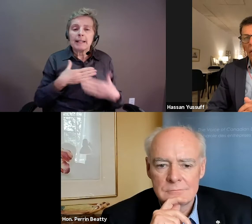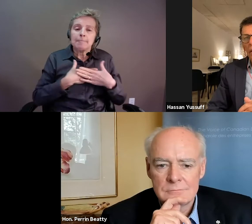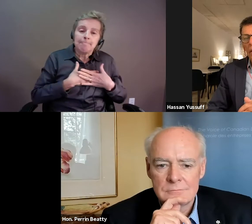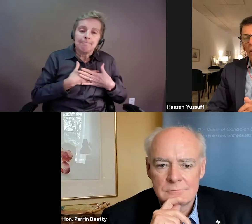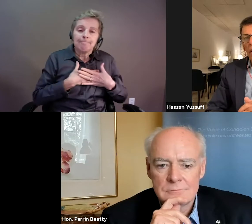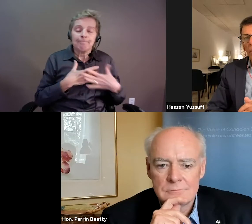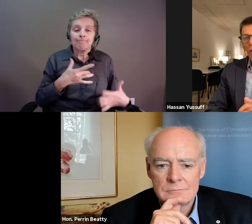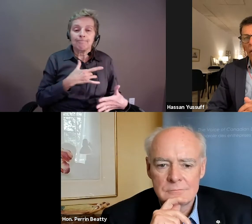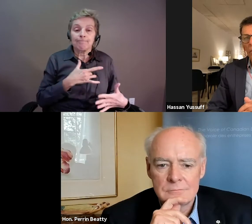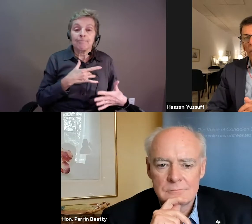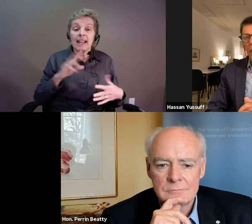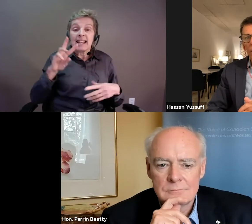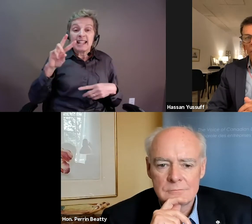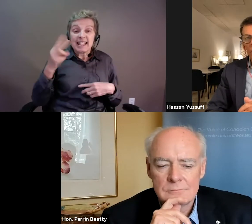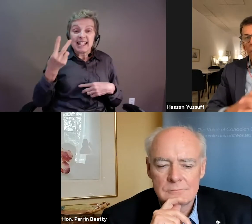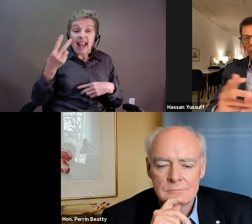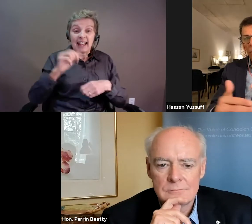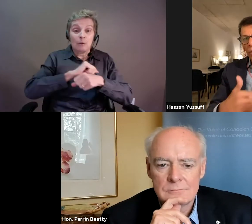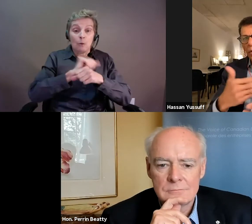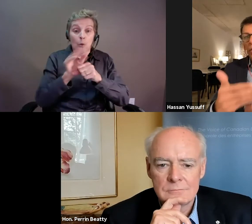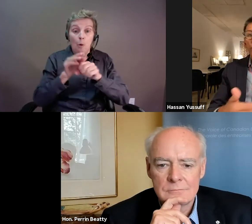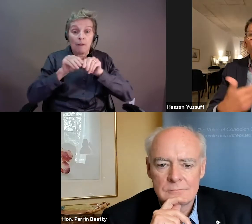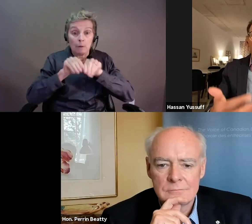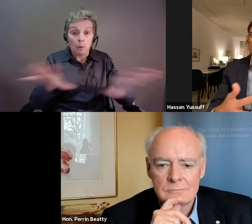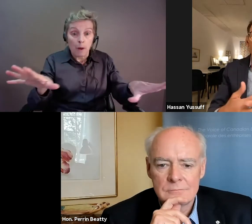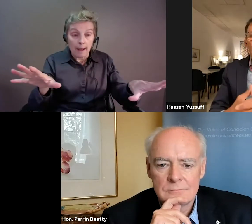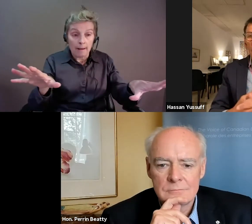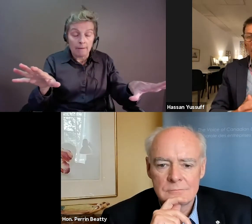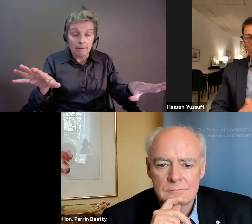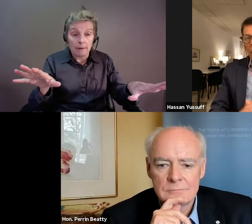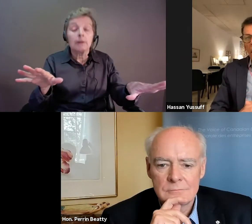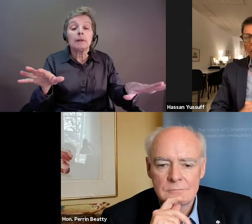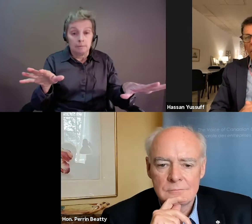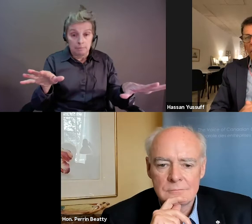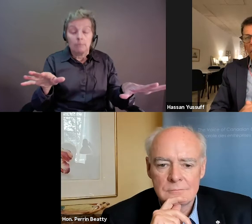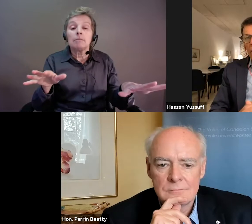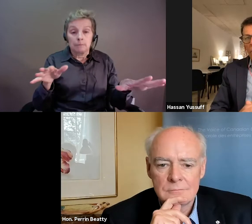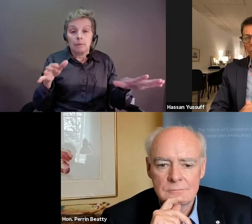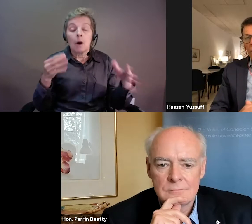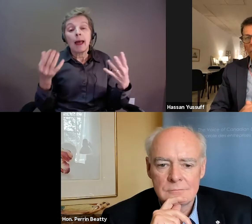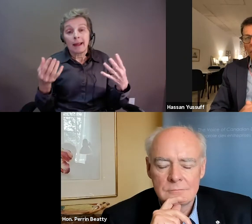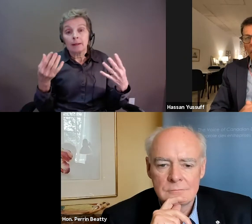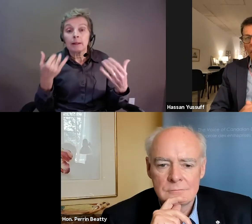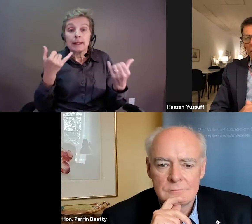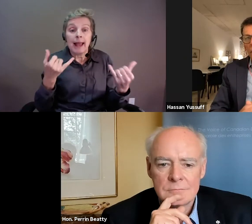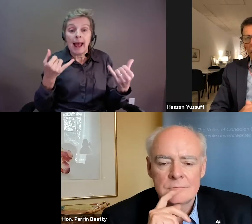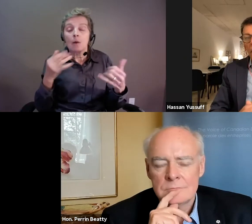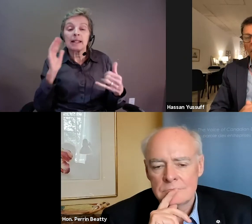since the second begun what we're seeing, of course, the continuing lockdown of workers in many